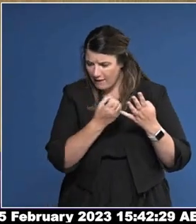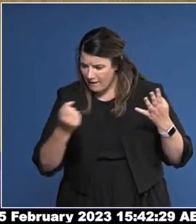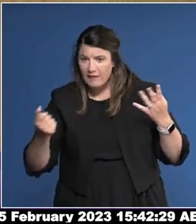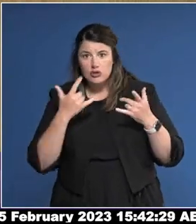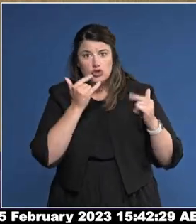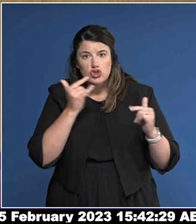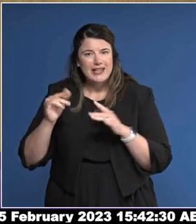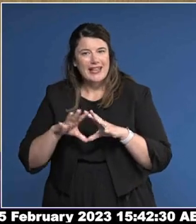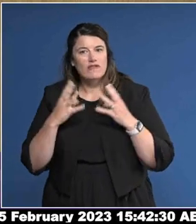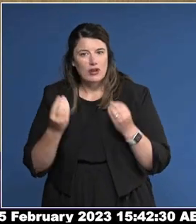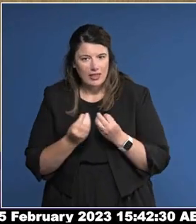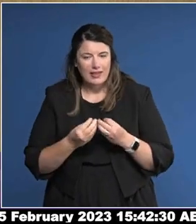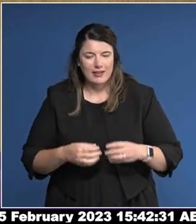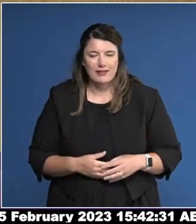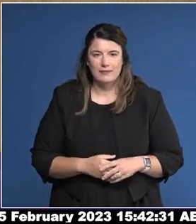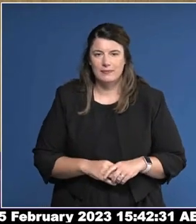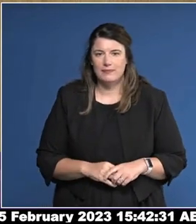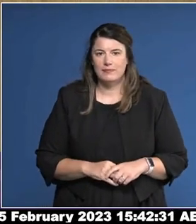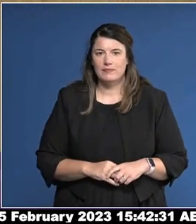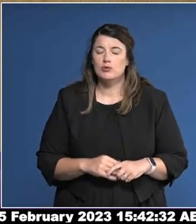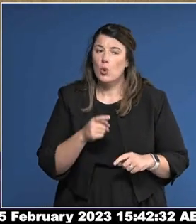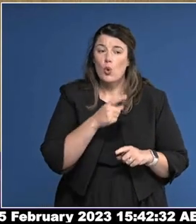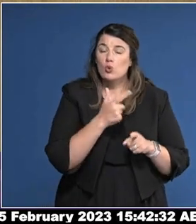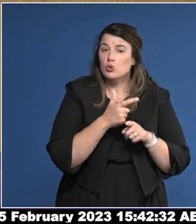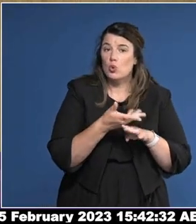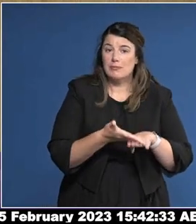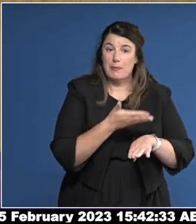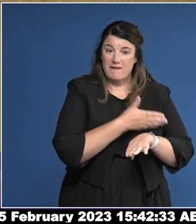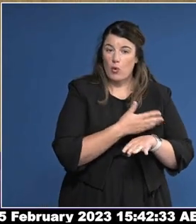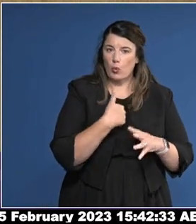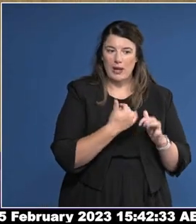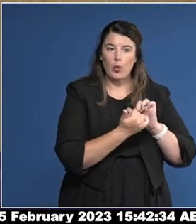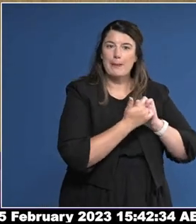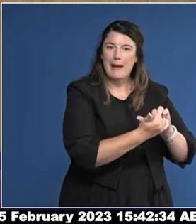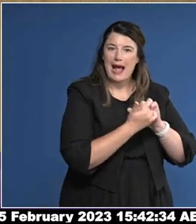also referenced earlier, which we work in partnership with Purpose At Work, the Right